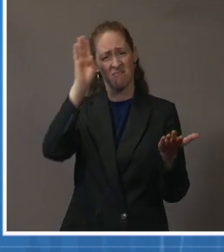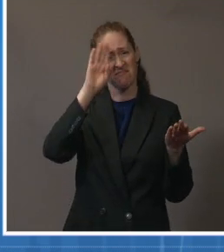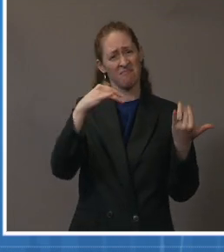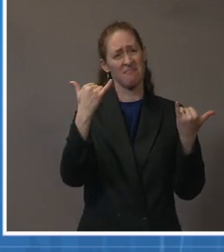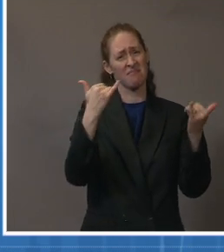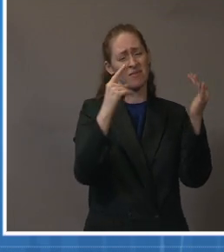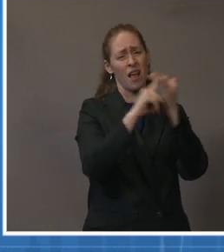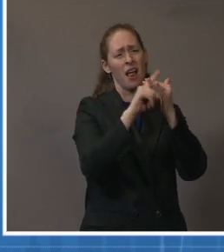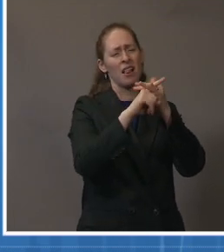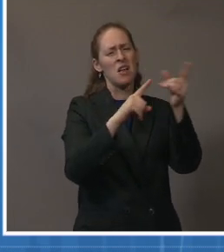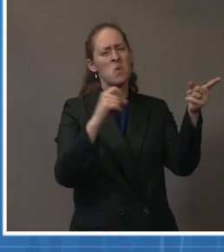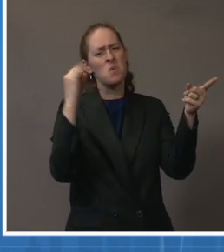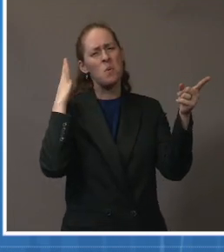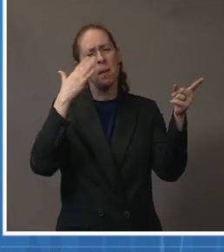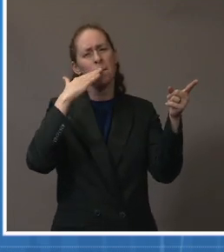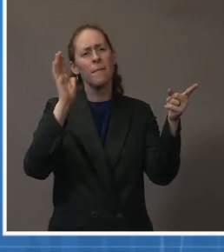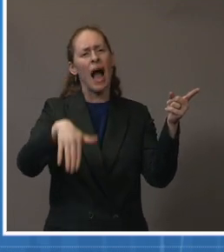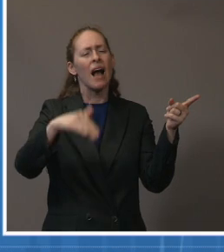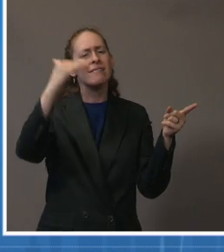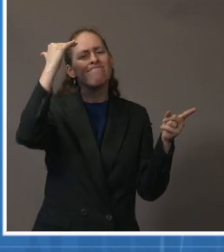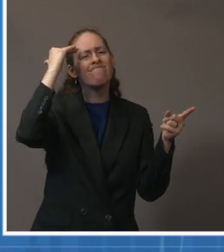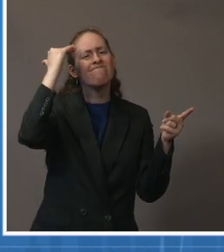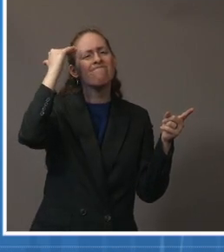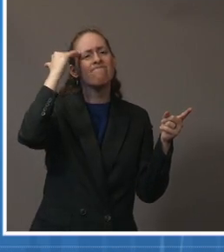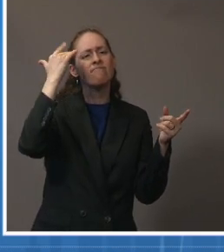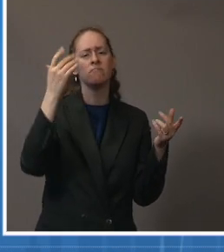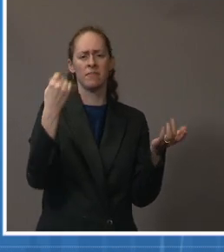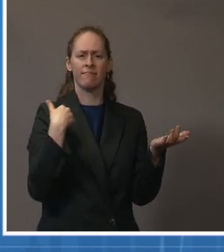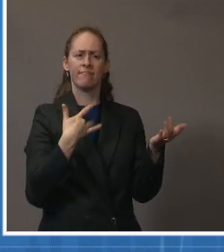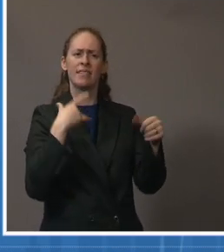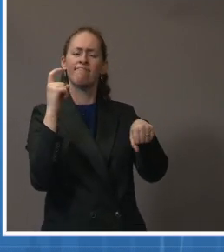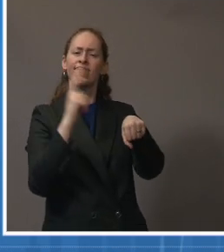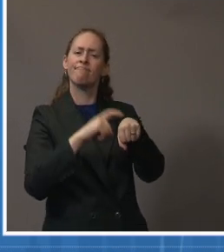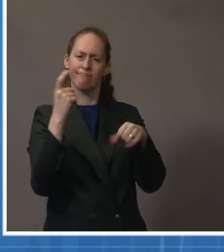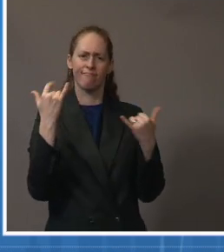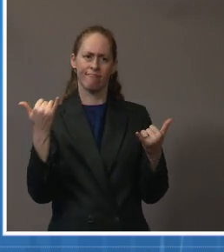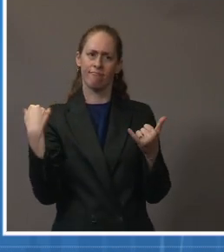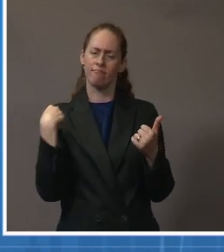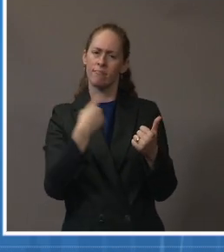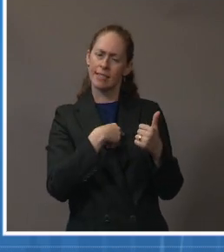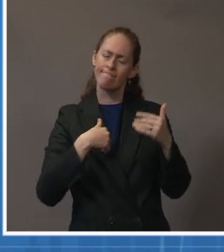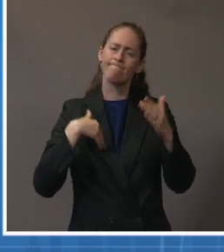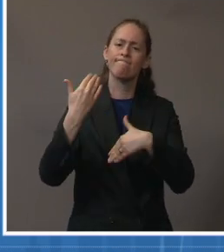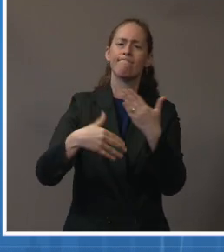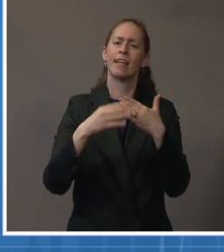it is only right and proper and good for the United States to actually allocate some doses to that country.